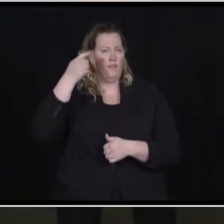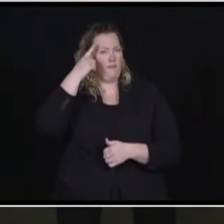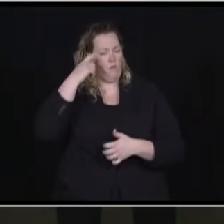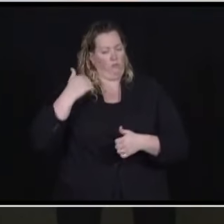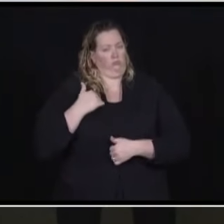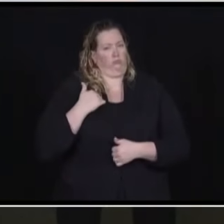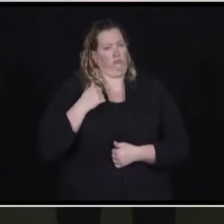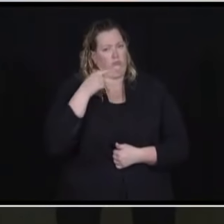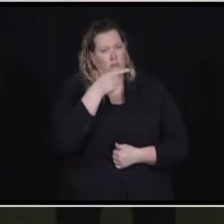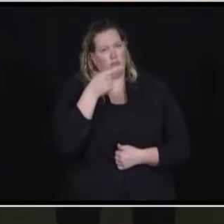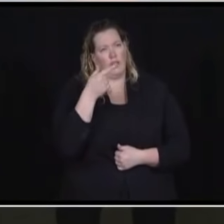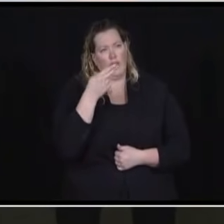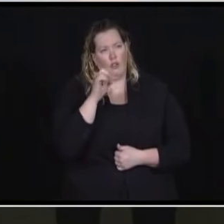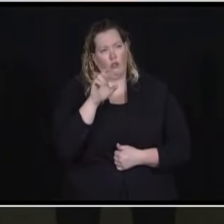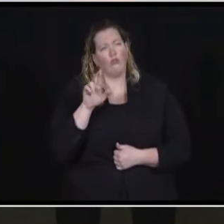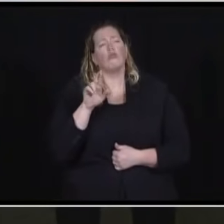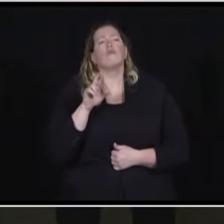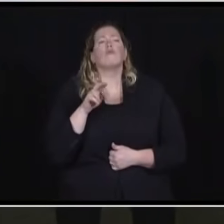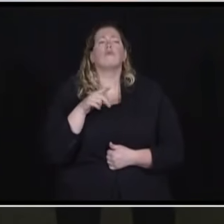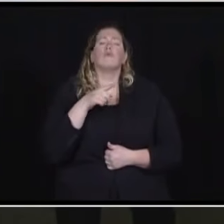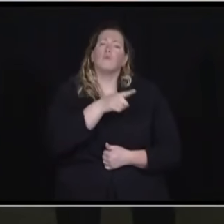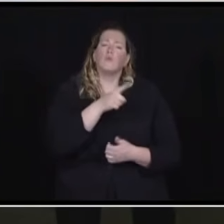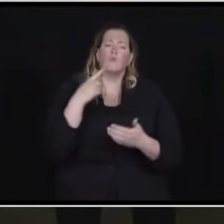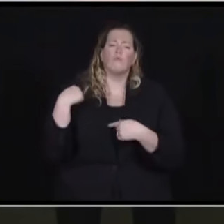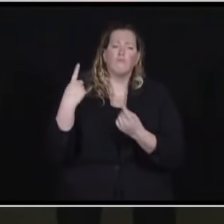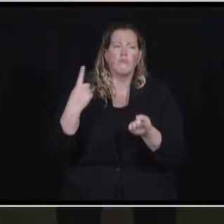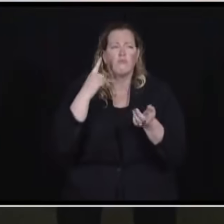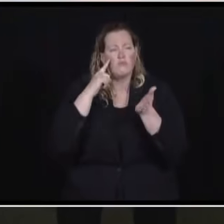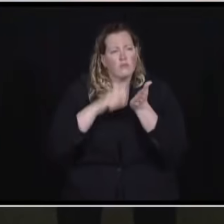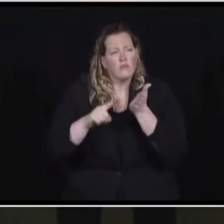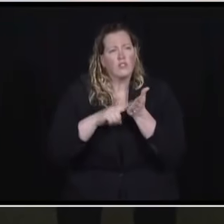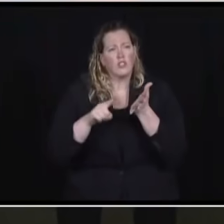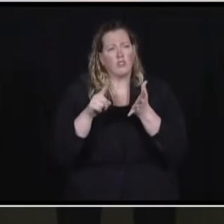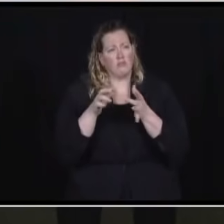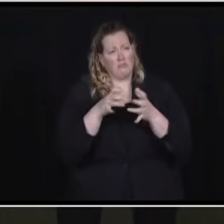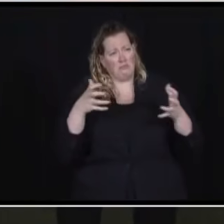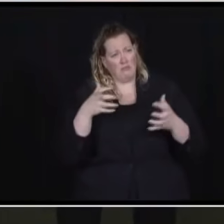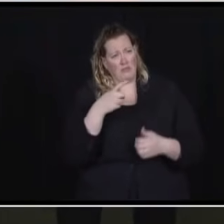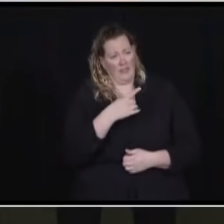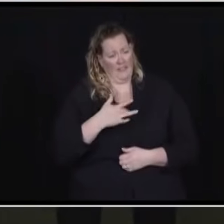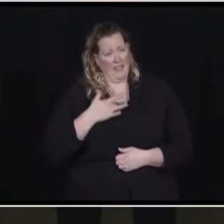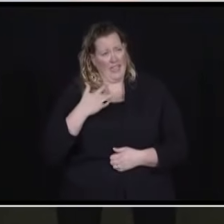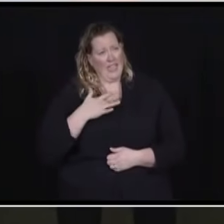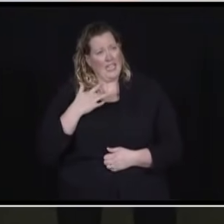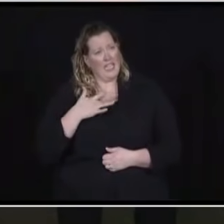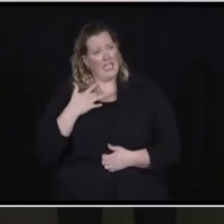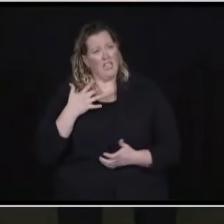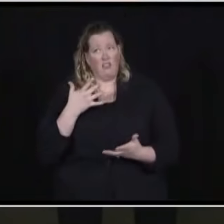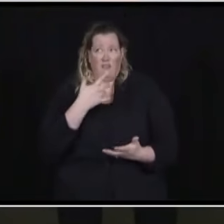General, based on the conversations you had so far , what you have been able to research do you